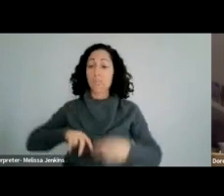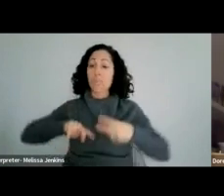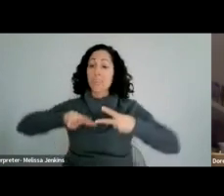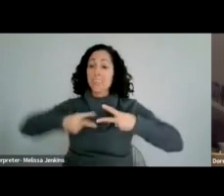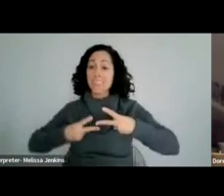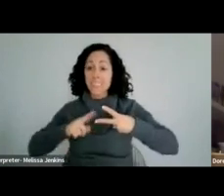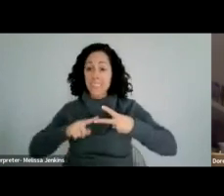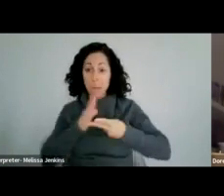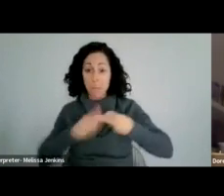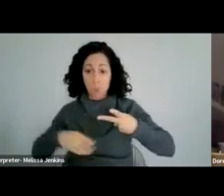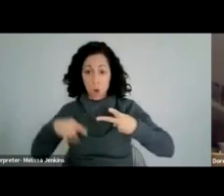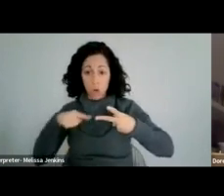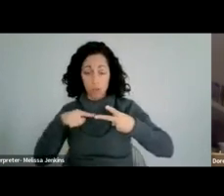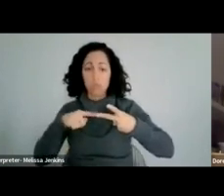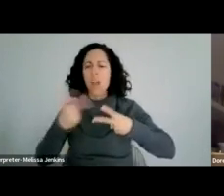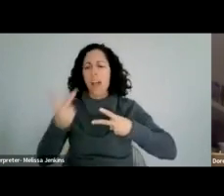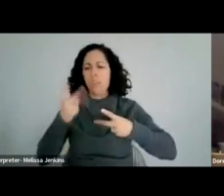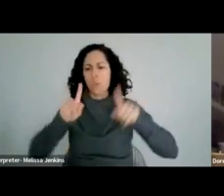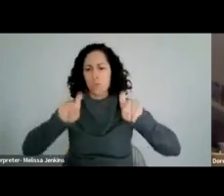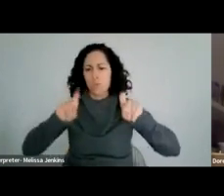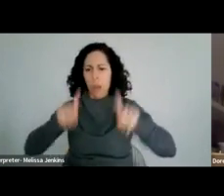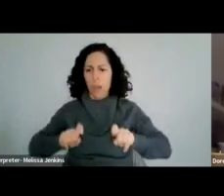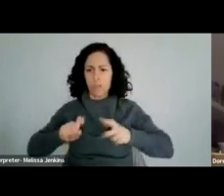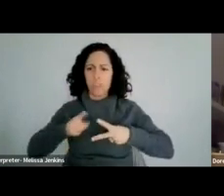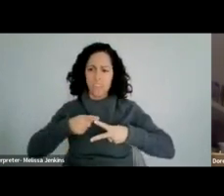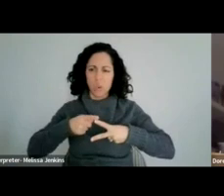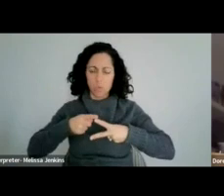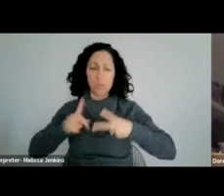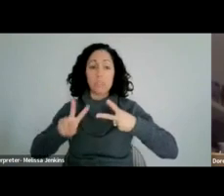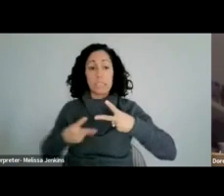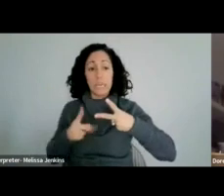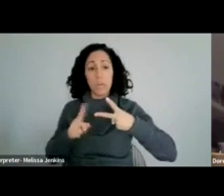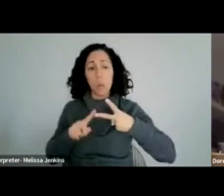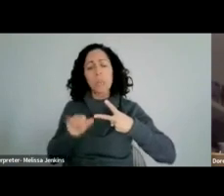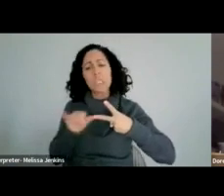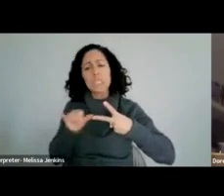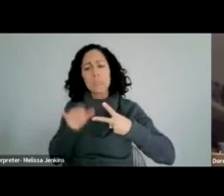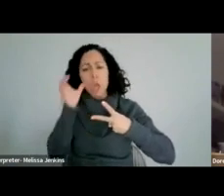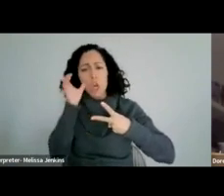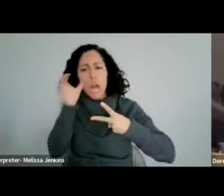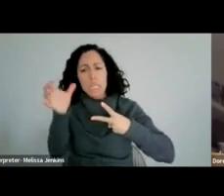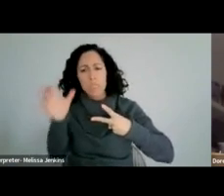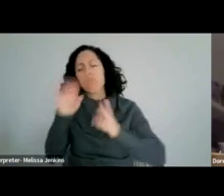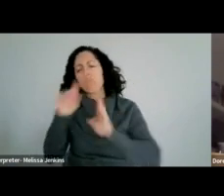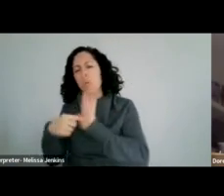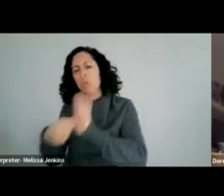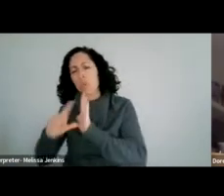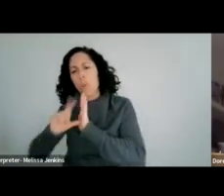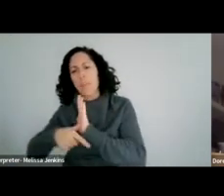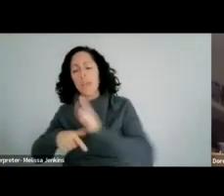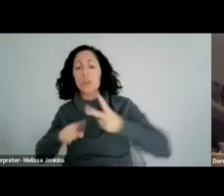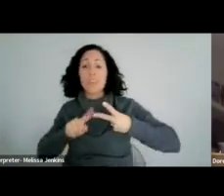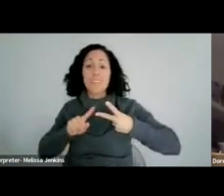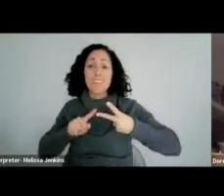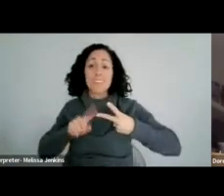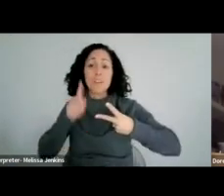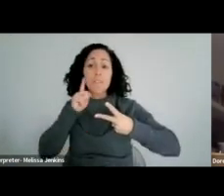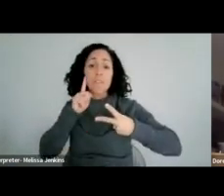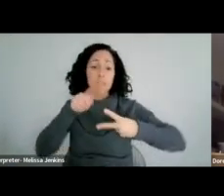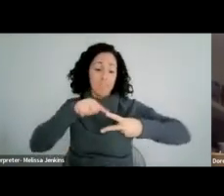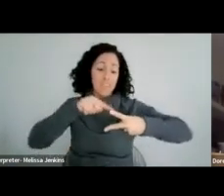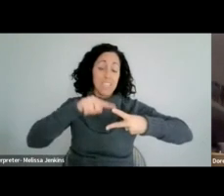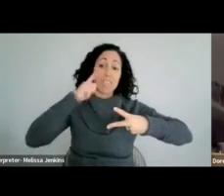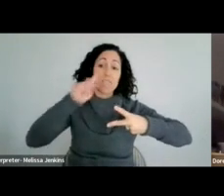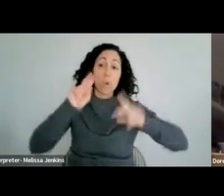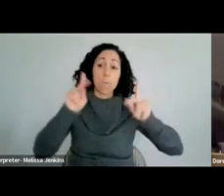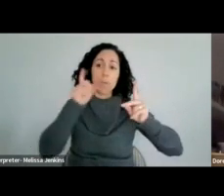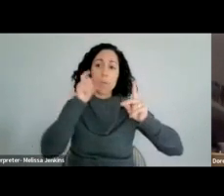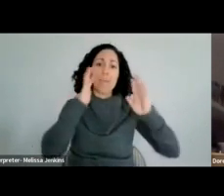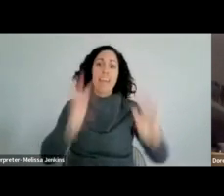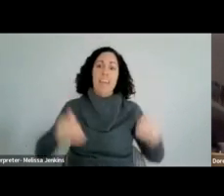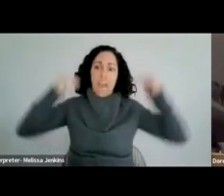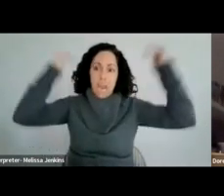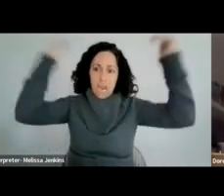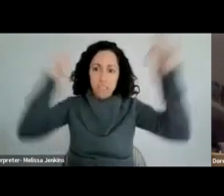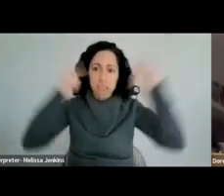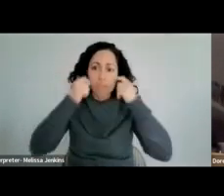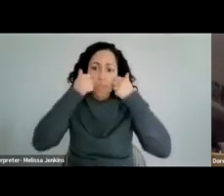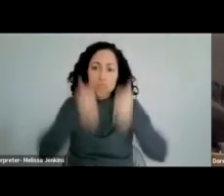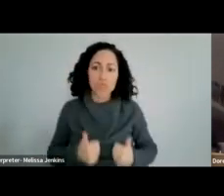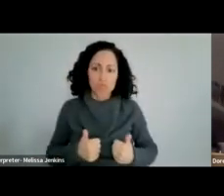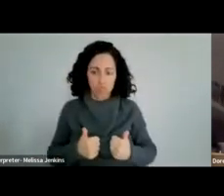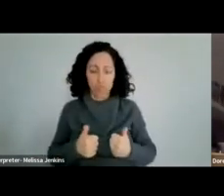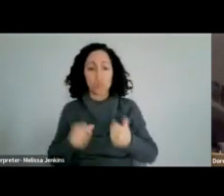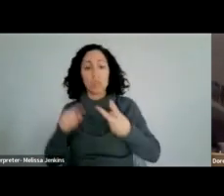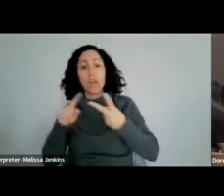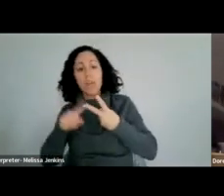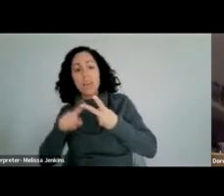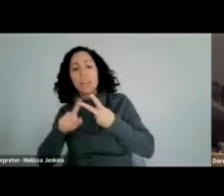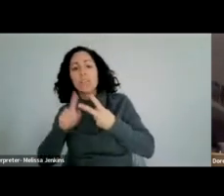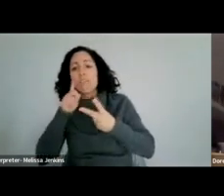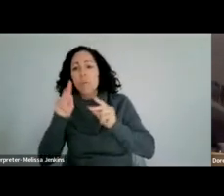is similar but will be in the early-to-moderate population and use static perimetry as the primary endpoint.